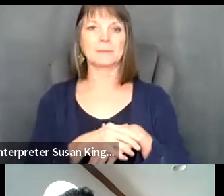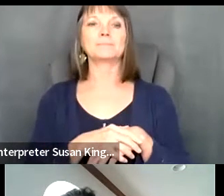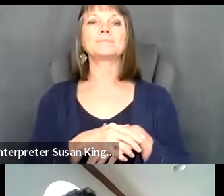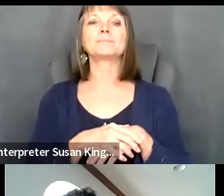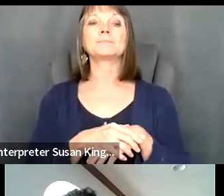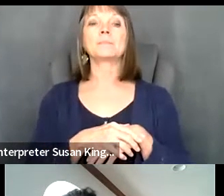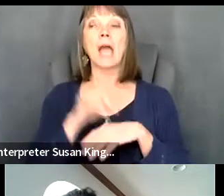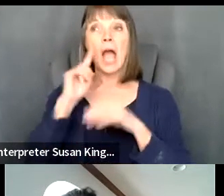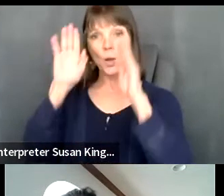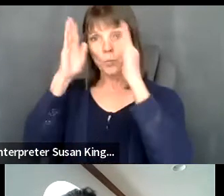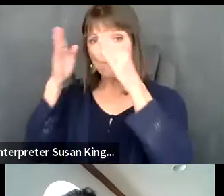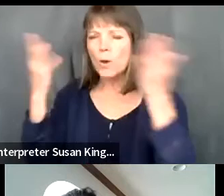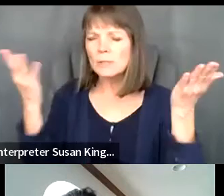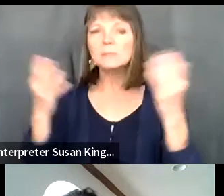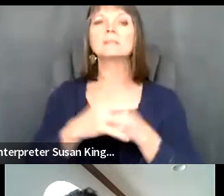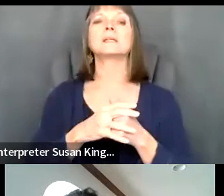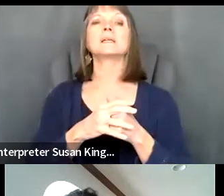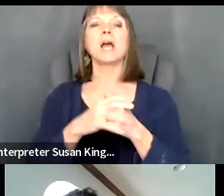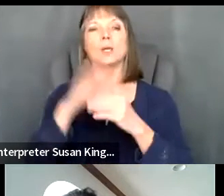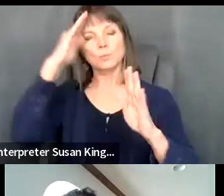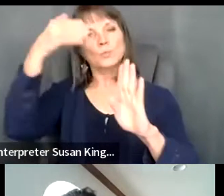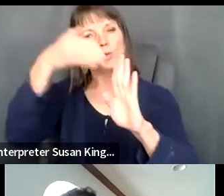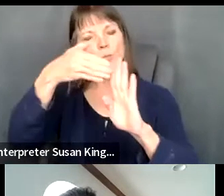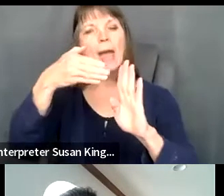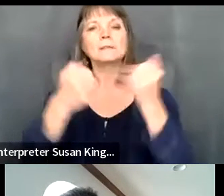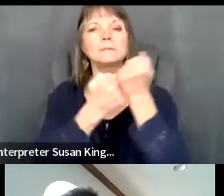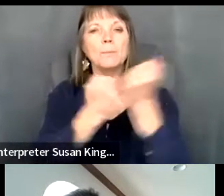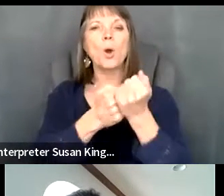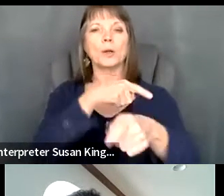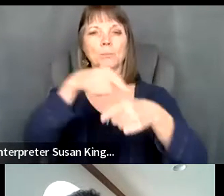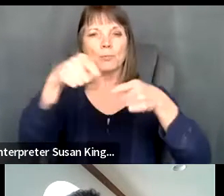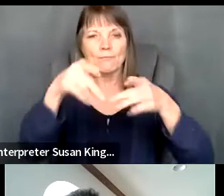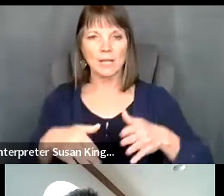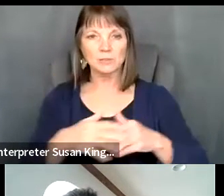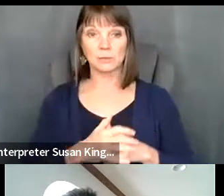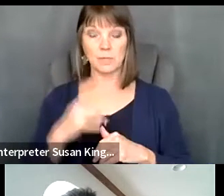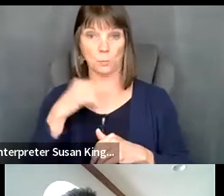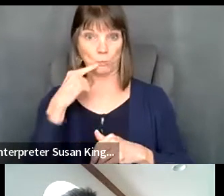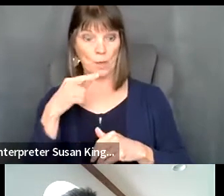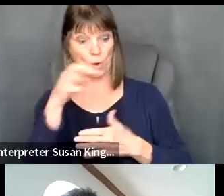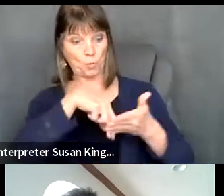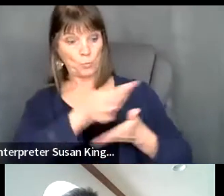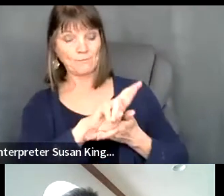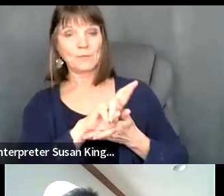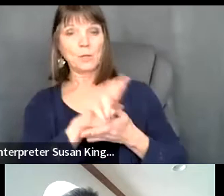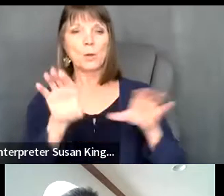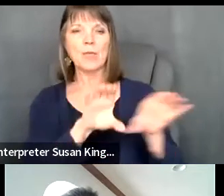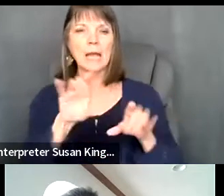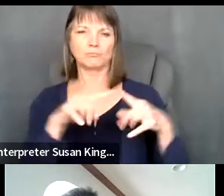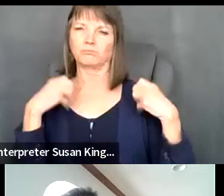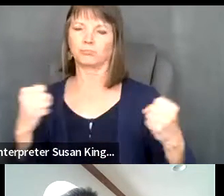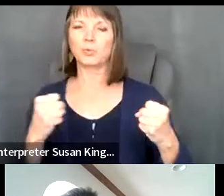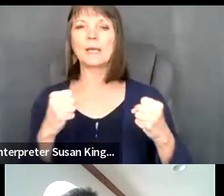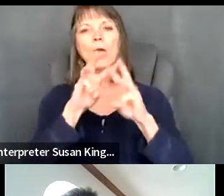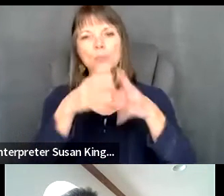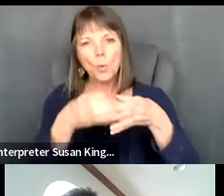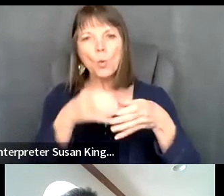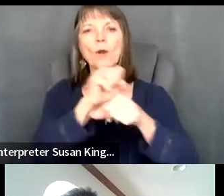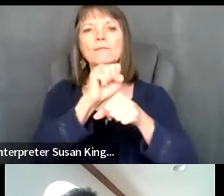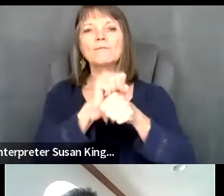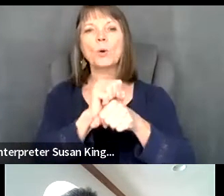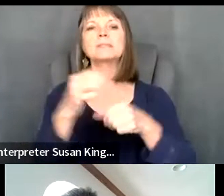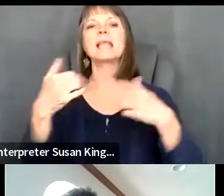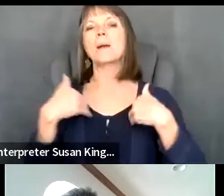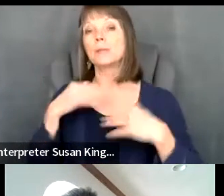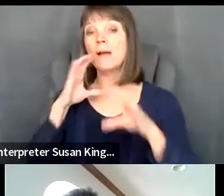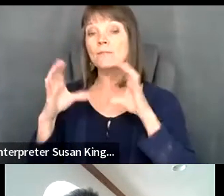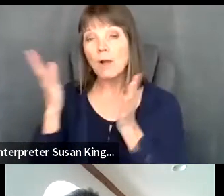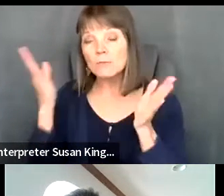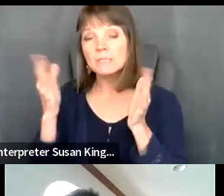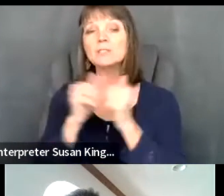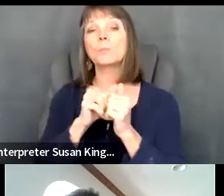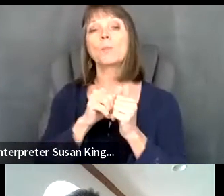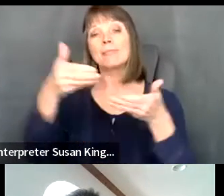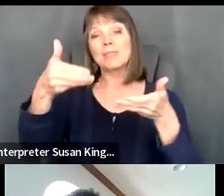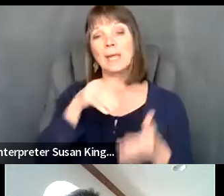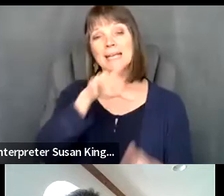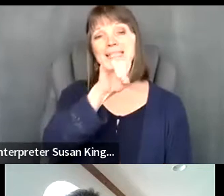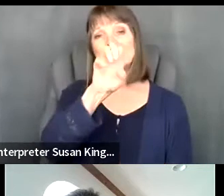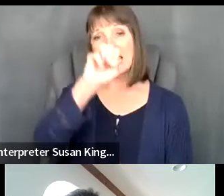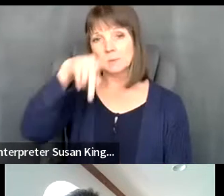Dina Reynolds: our focus. Today is direct support professionals. We will review actions to strengthen the workforce and have a conversation with our guest Dsps. There will also be time for questions afterwards.